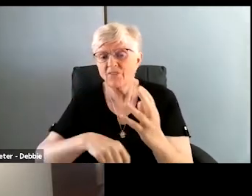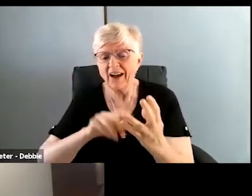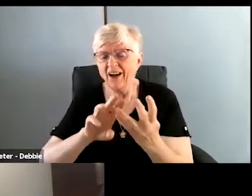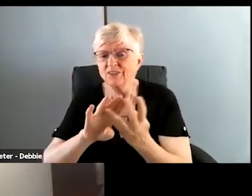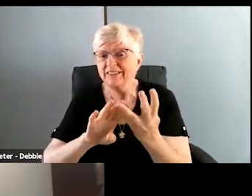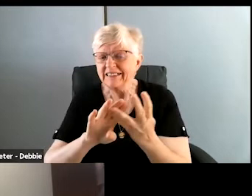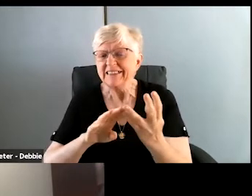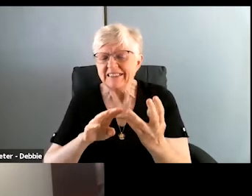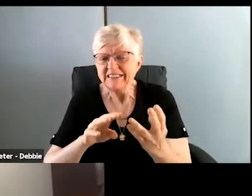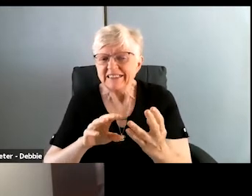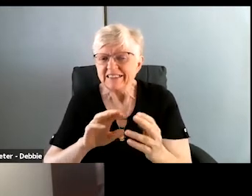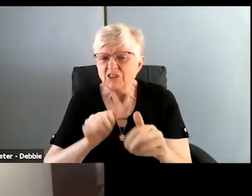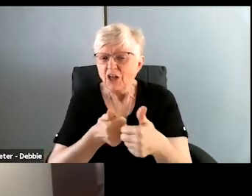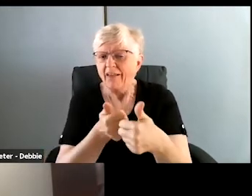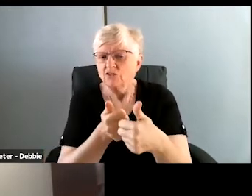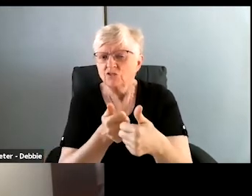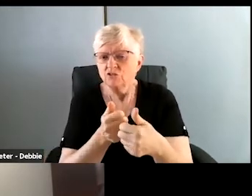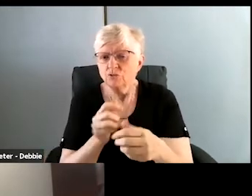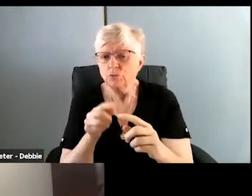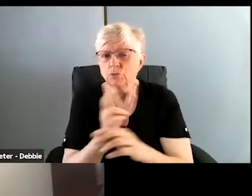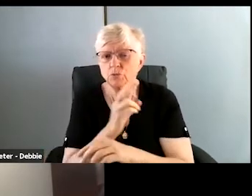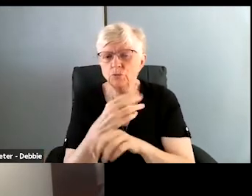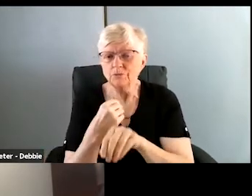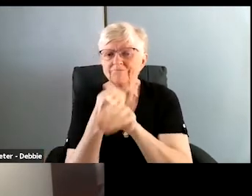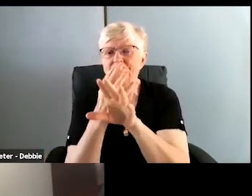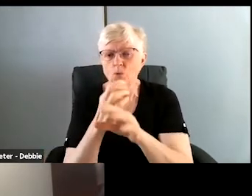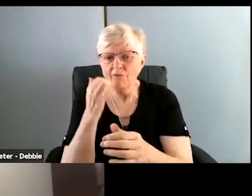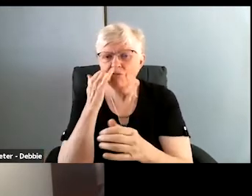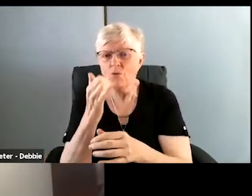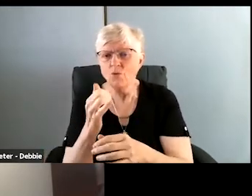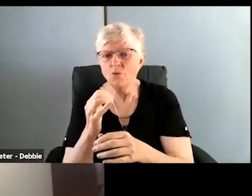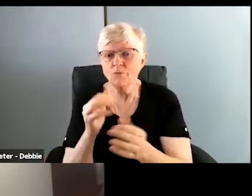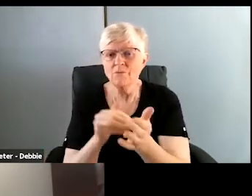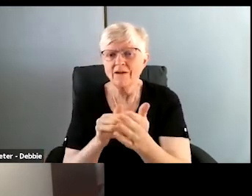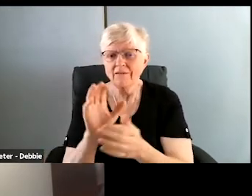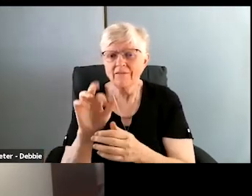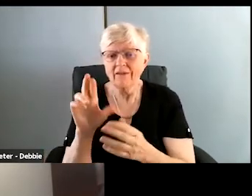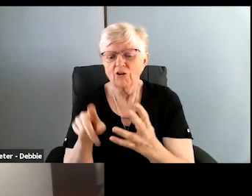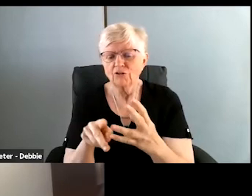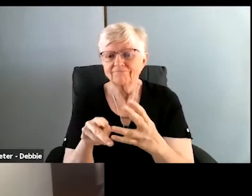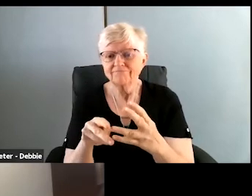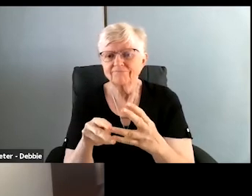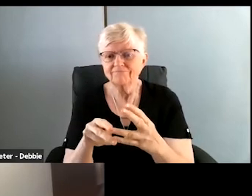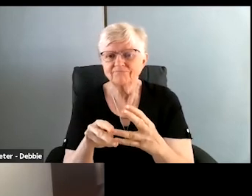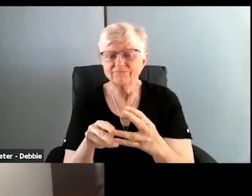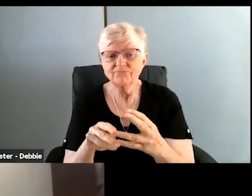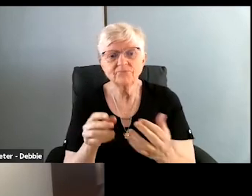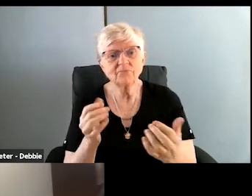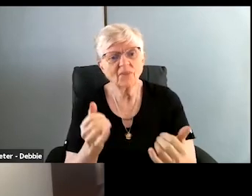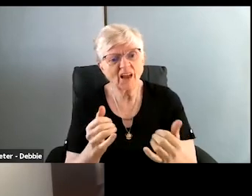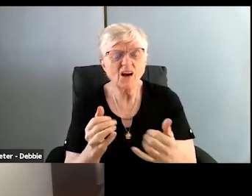SOME LEVEL OF DIFFICULTY ACCESSING REMOTE MEDICAL CARE. ACCESSING REMOTE MEDICAL CARE. NOW, DESPITE THE CHALLENGES THAT COULD BE